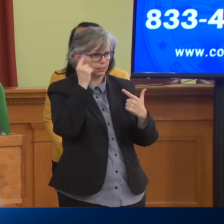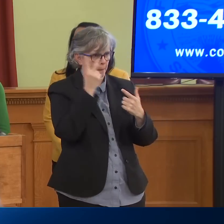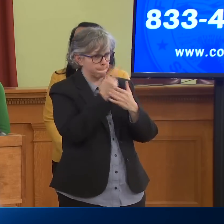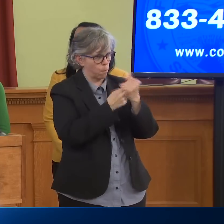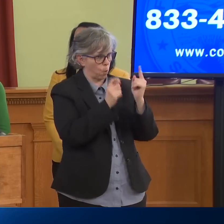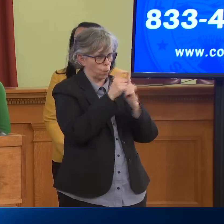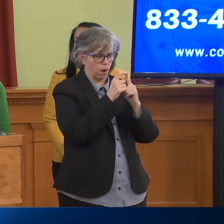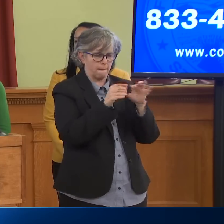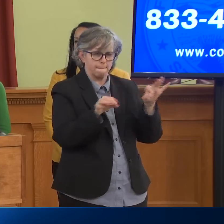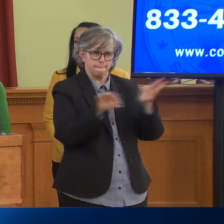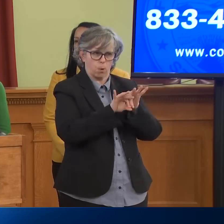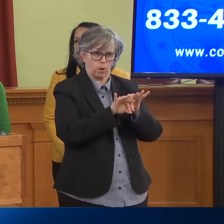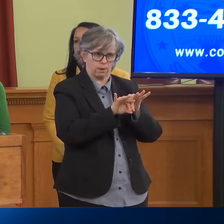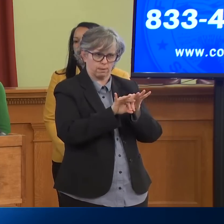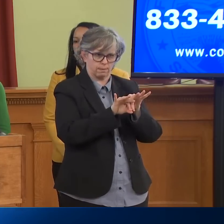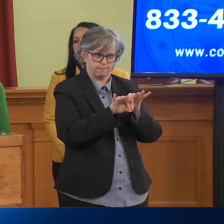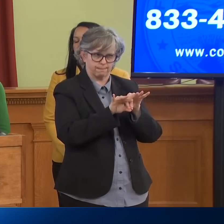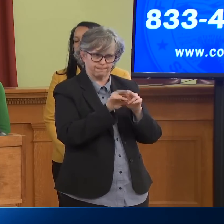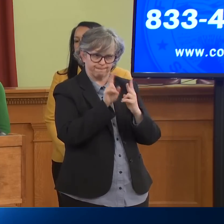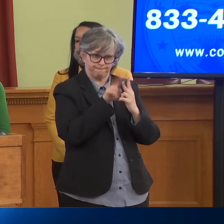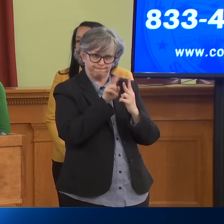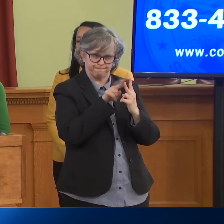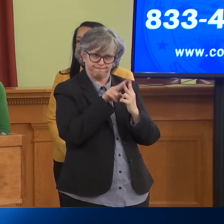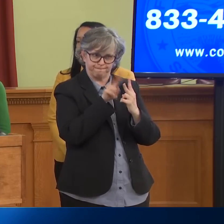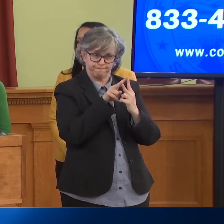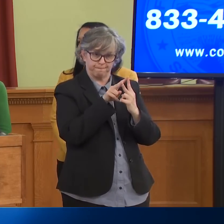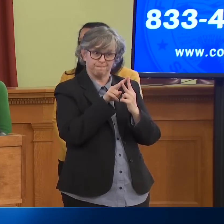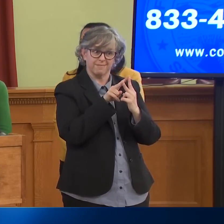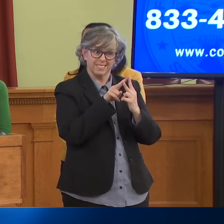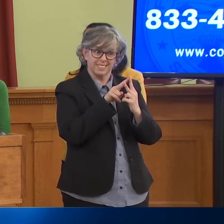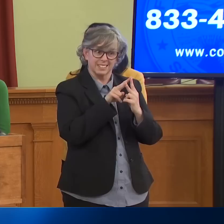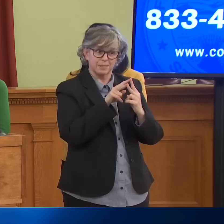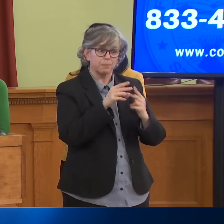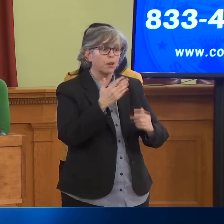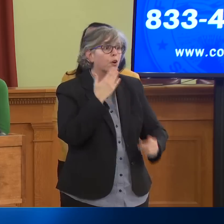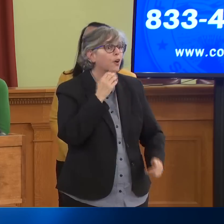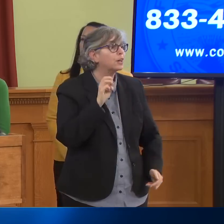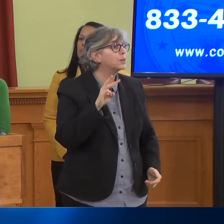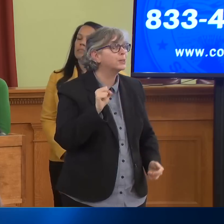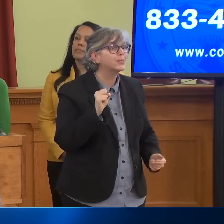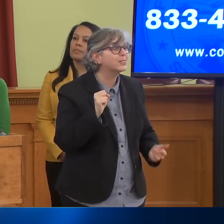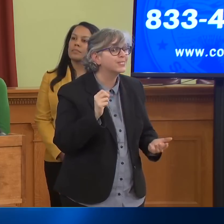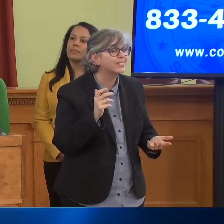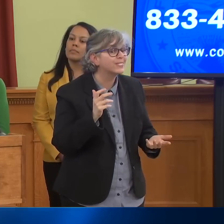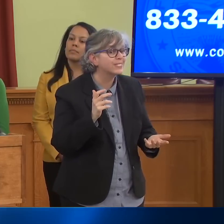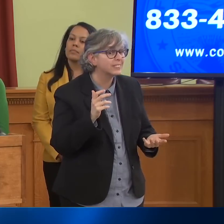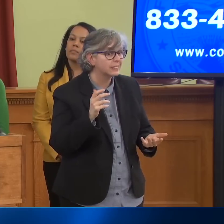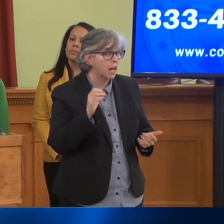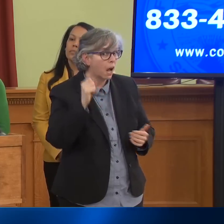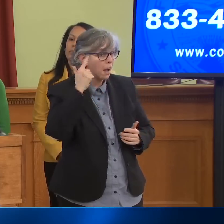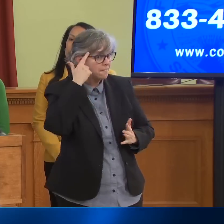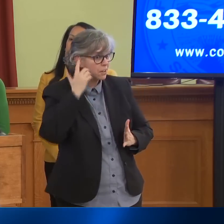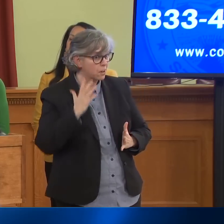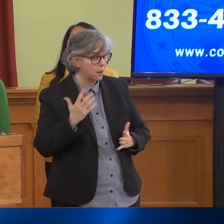THE TWO WORDS I USE IS PATIENCE AND UNDERSTANDING. AMONGST EACH OTHER WITHIN OUR FAMILIES, AND WITHIN OUR